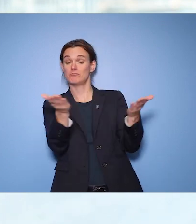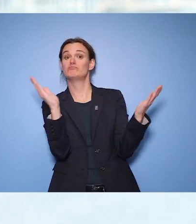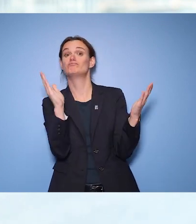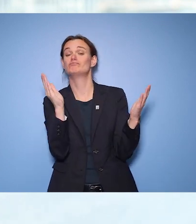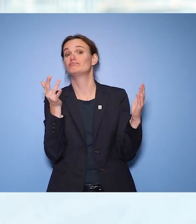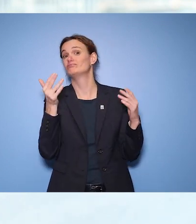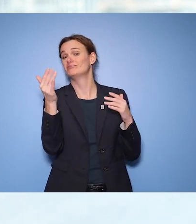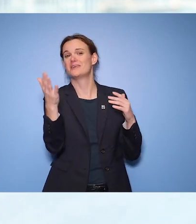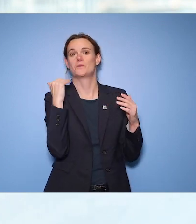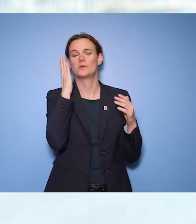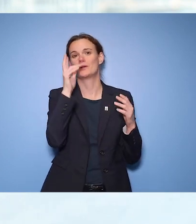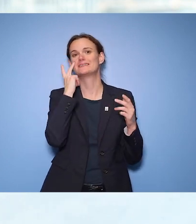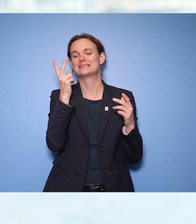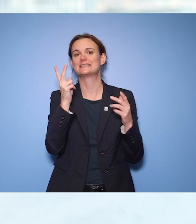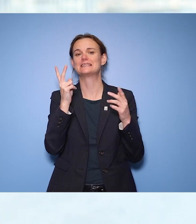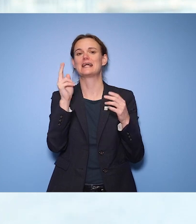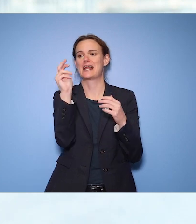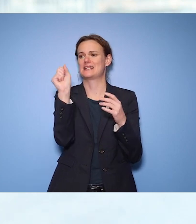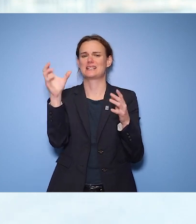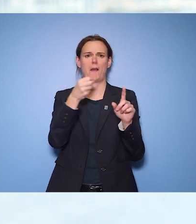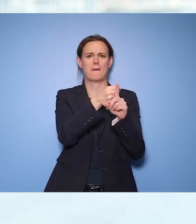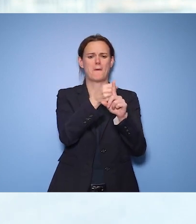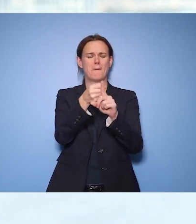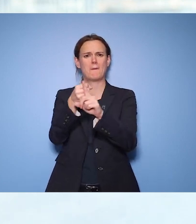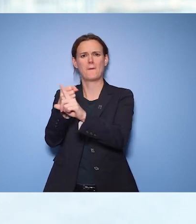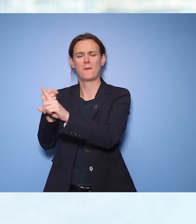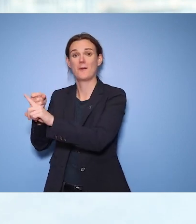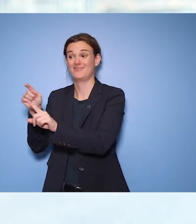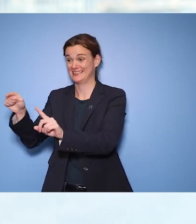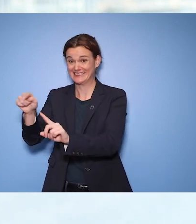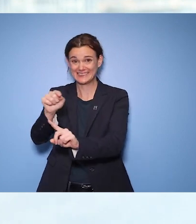community. Over the next few minutes we'll see how NSCC has impacted people who all play